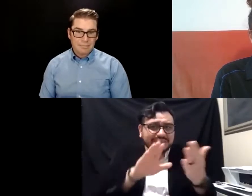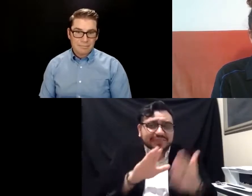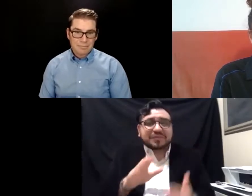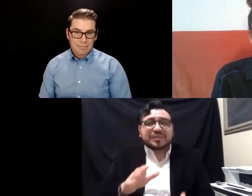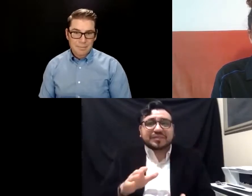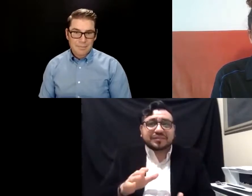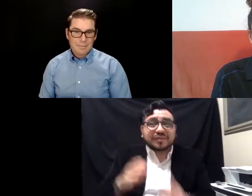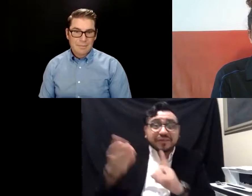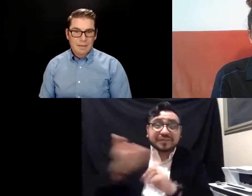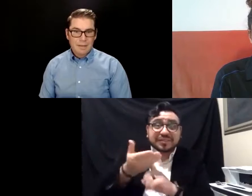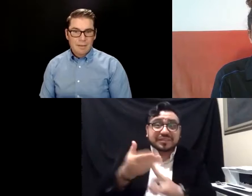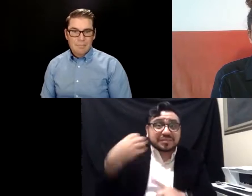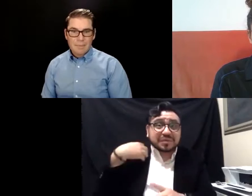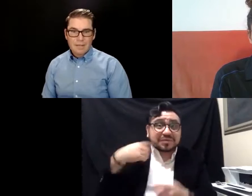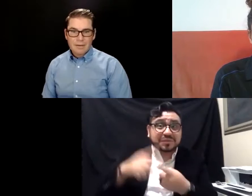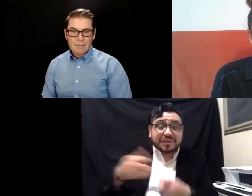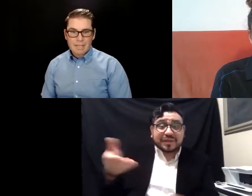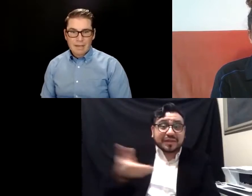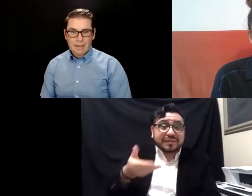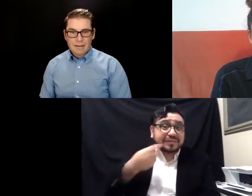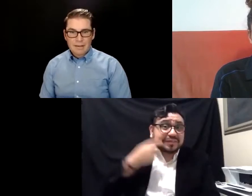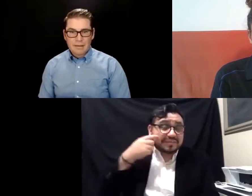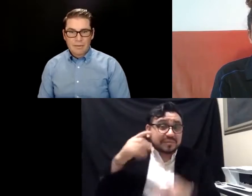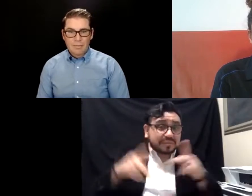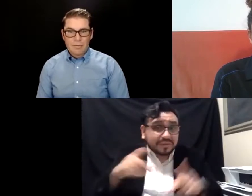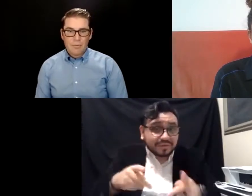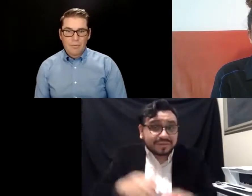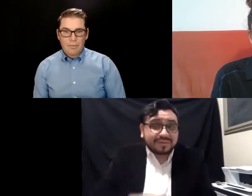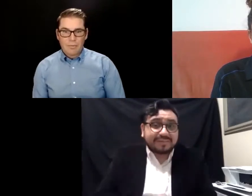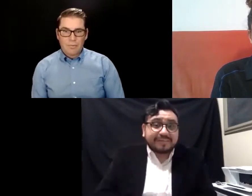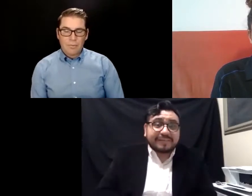Um? But there was a.